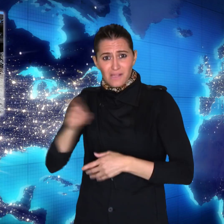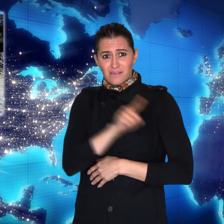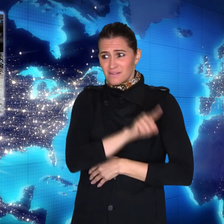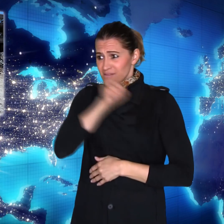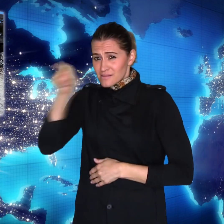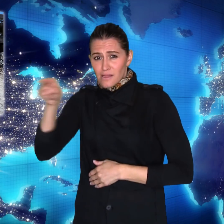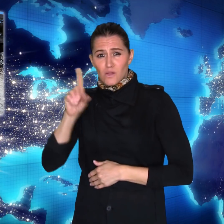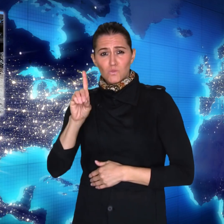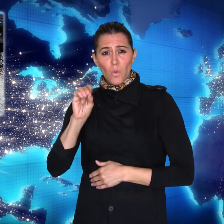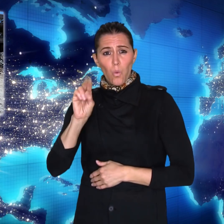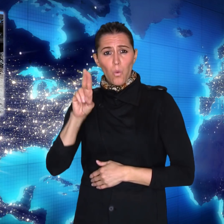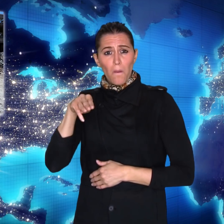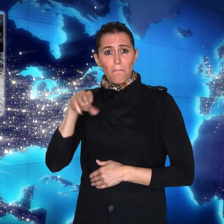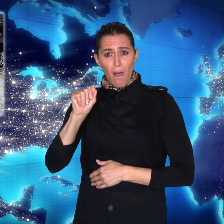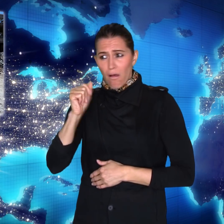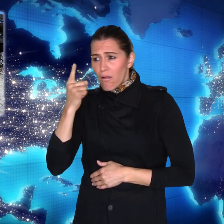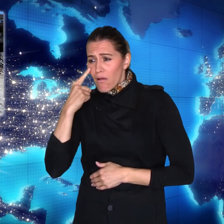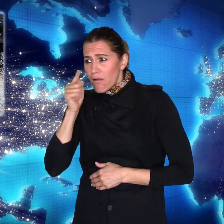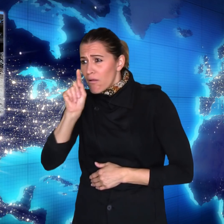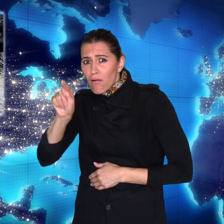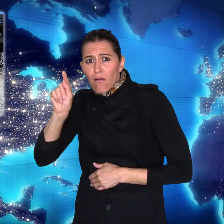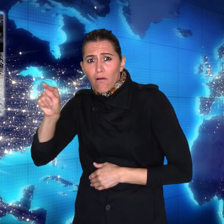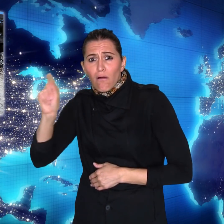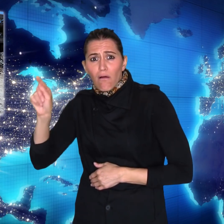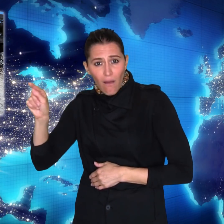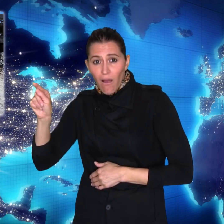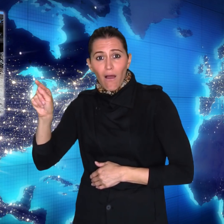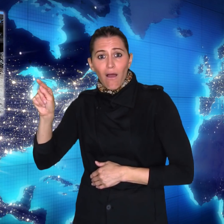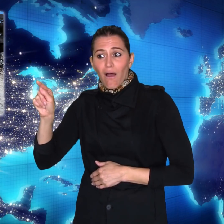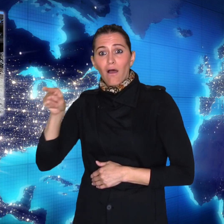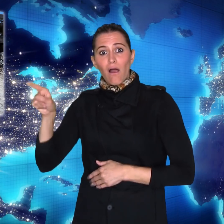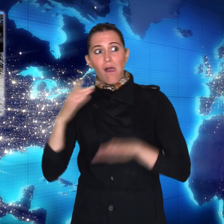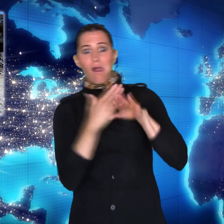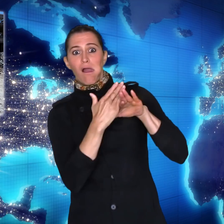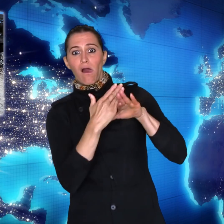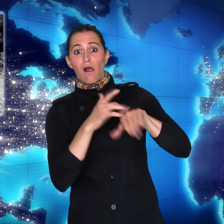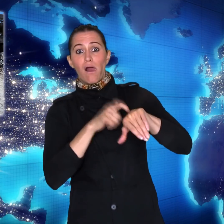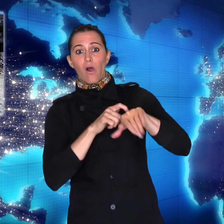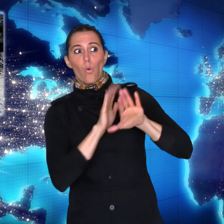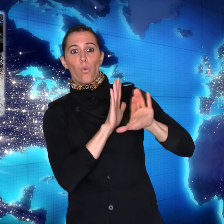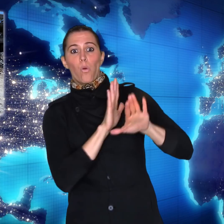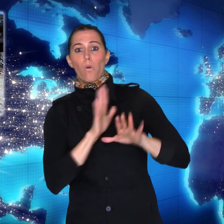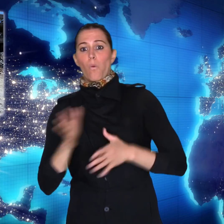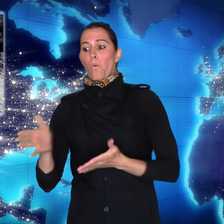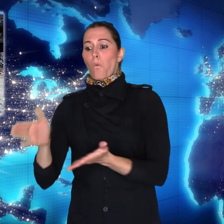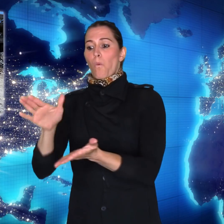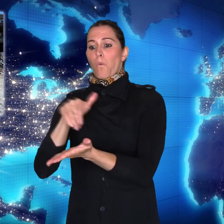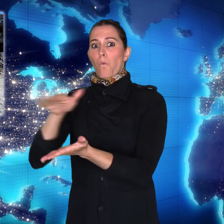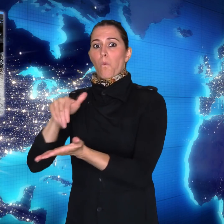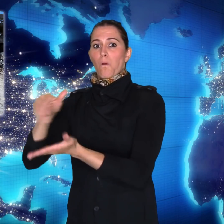evidence of the attack.